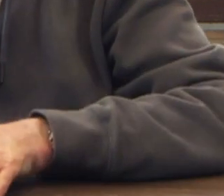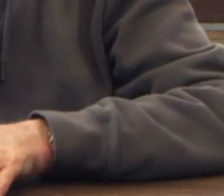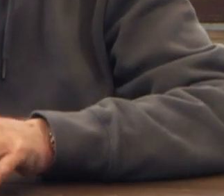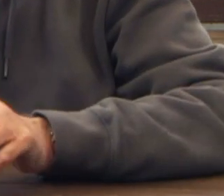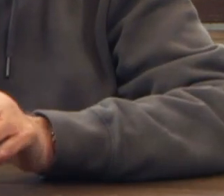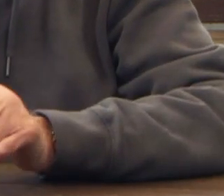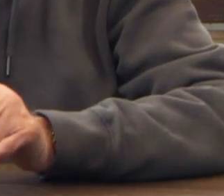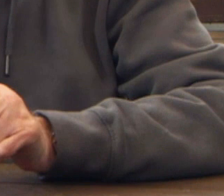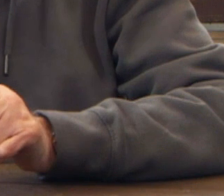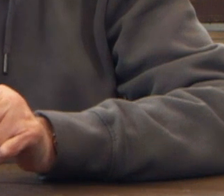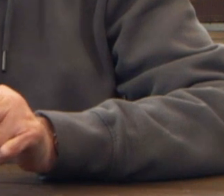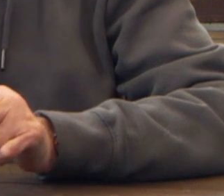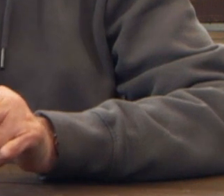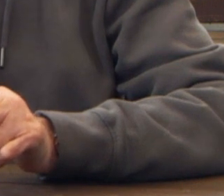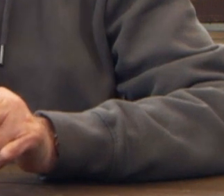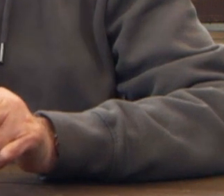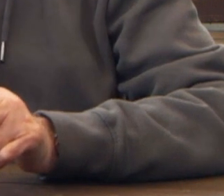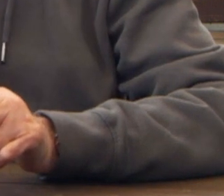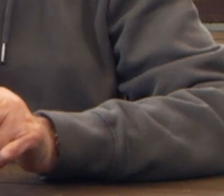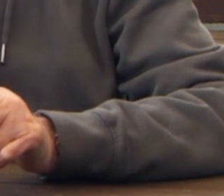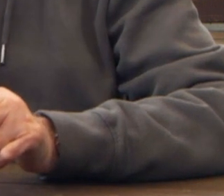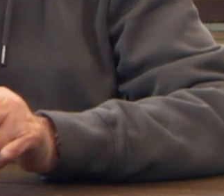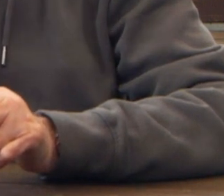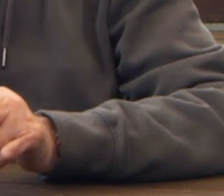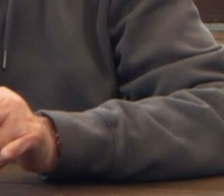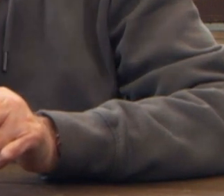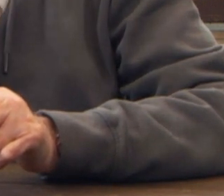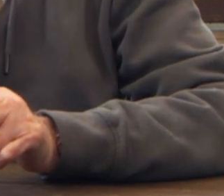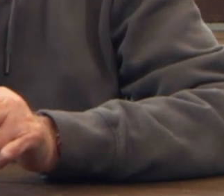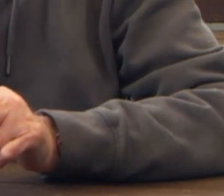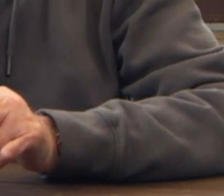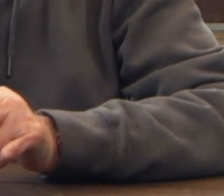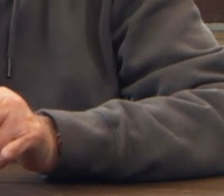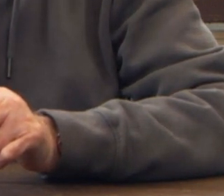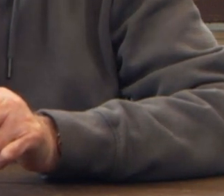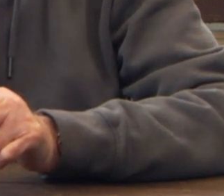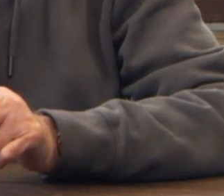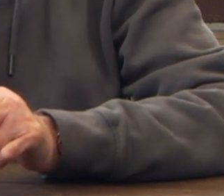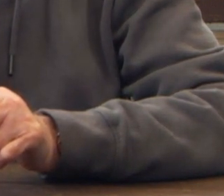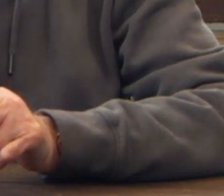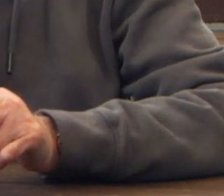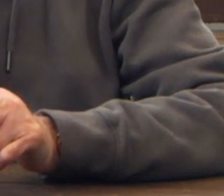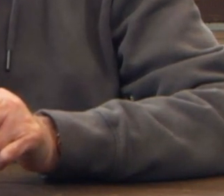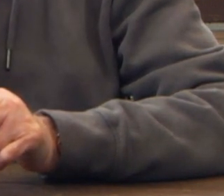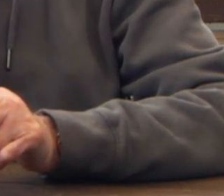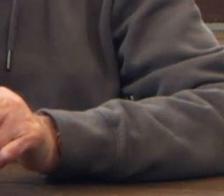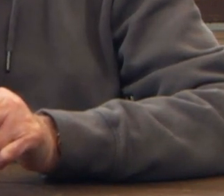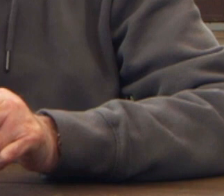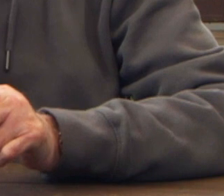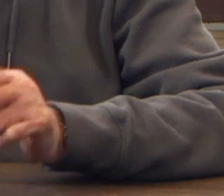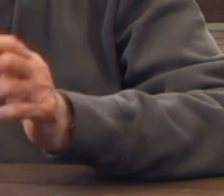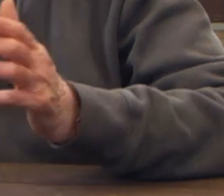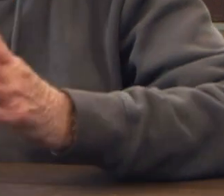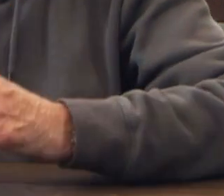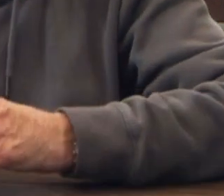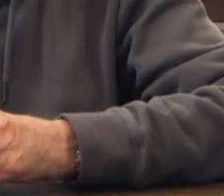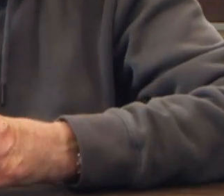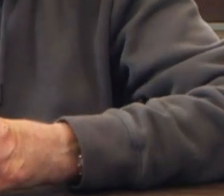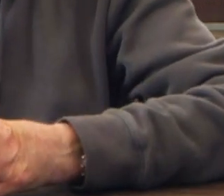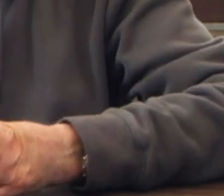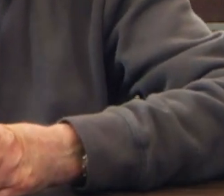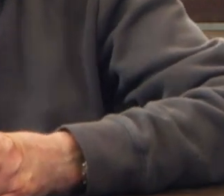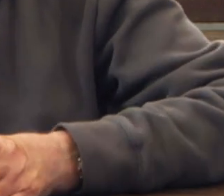Ooh, nearly finished your coffee.